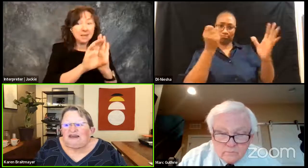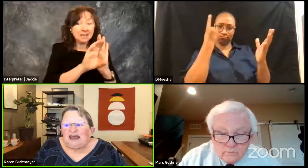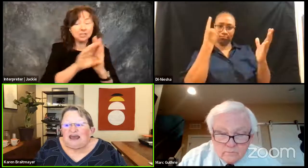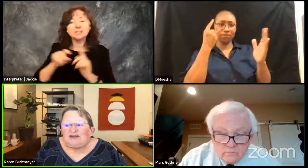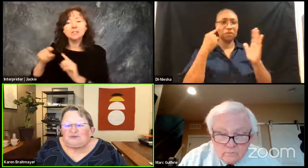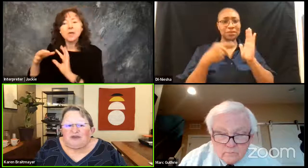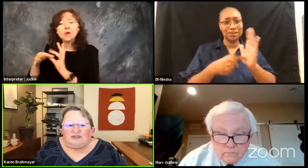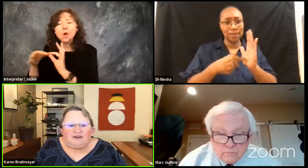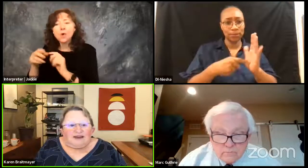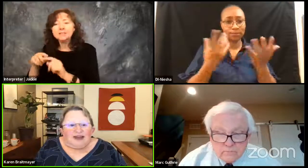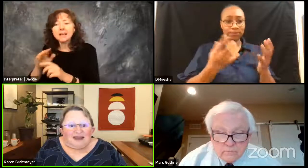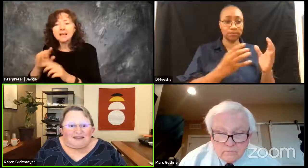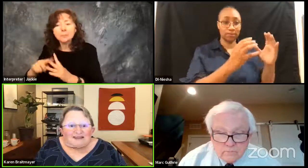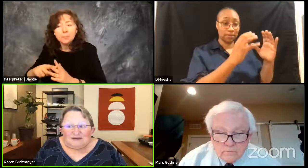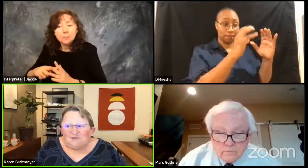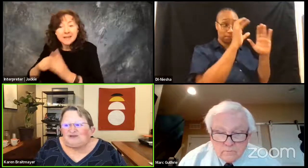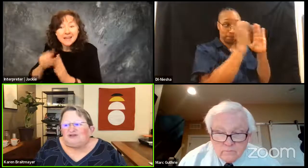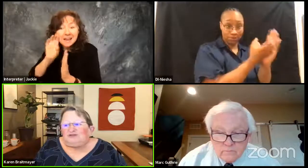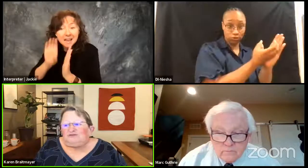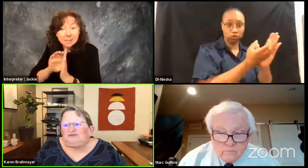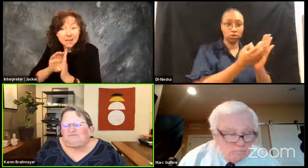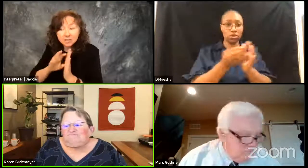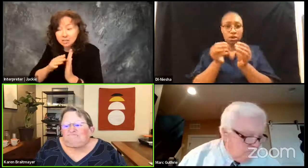And end with, 'end image notes'.